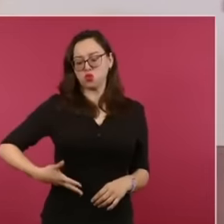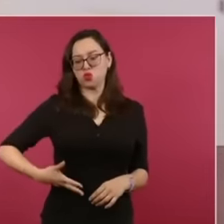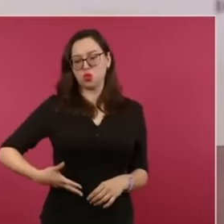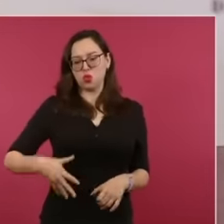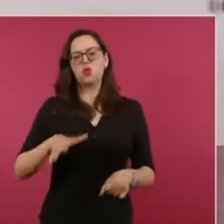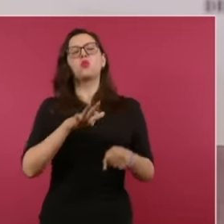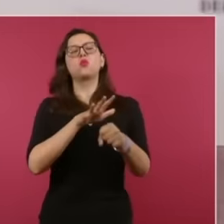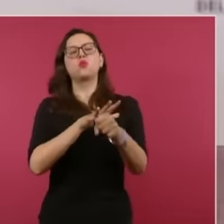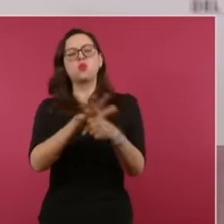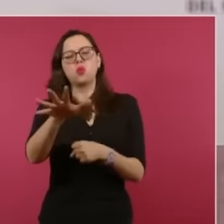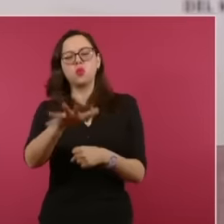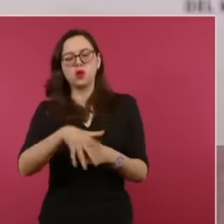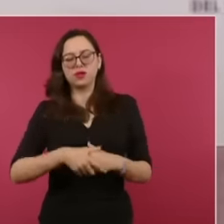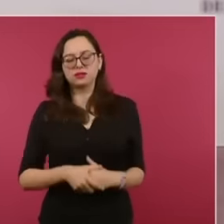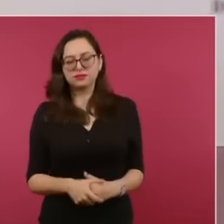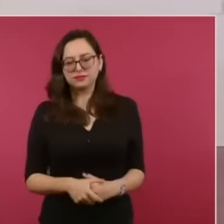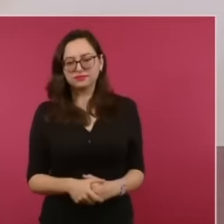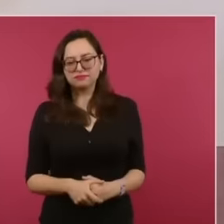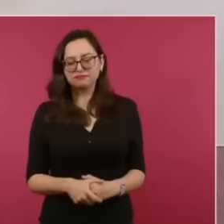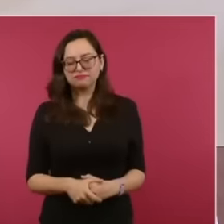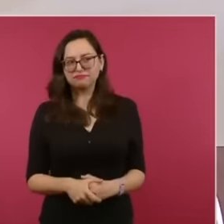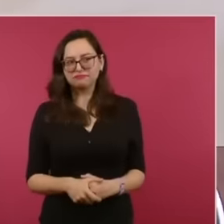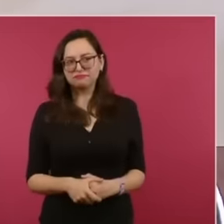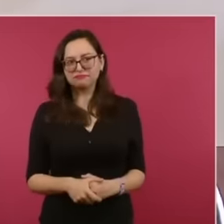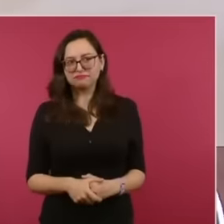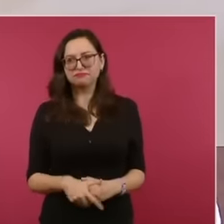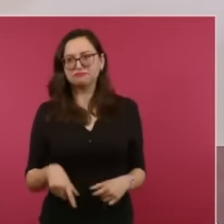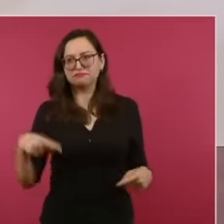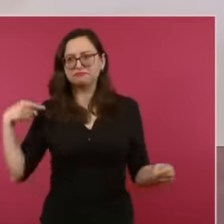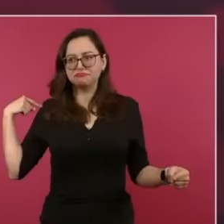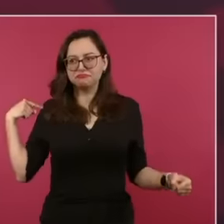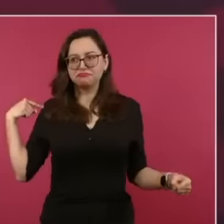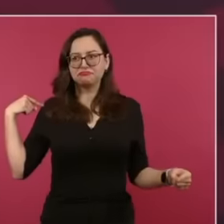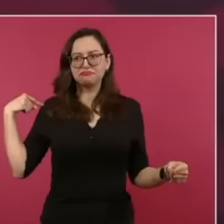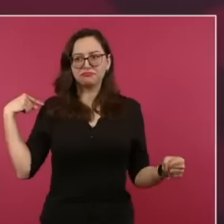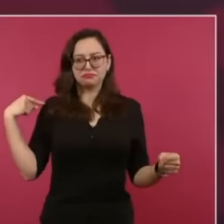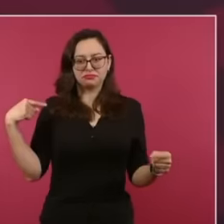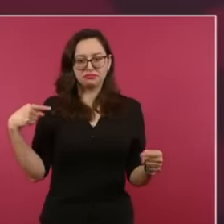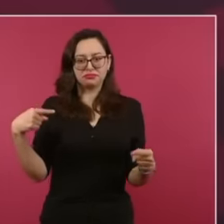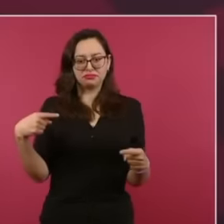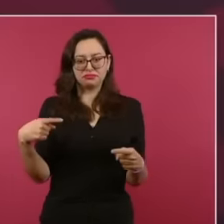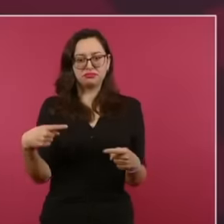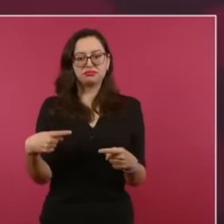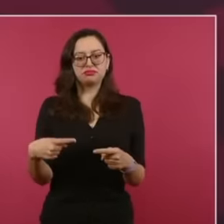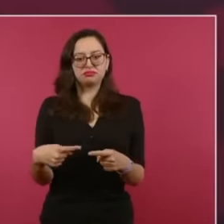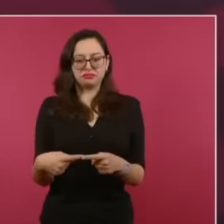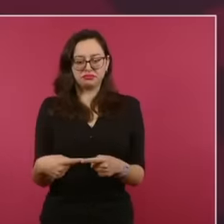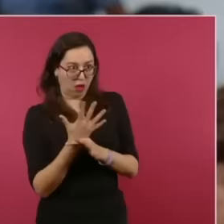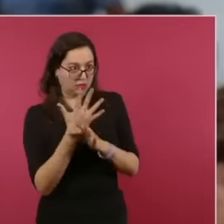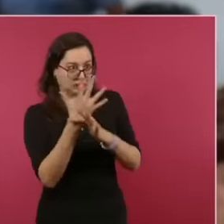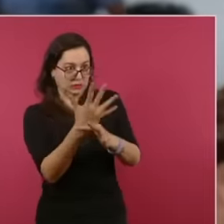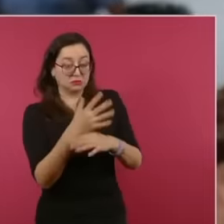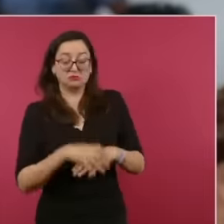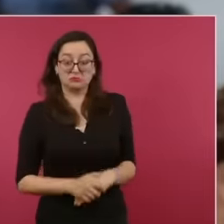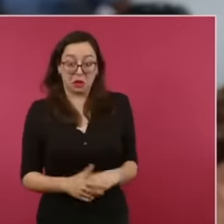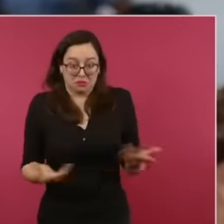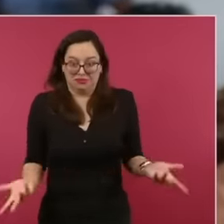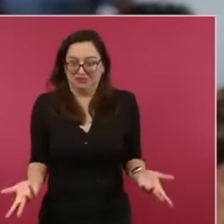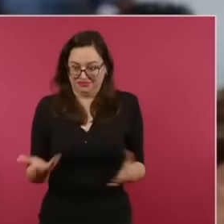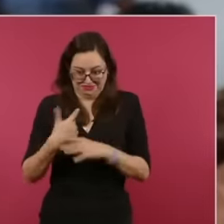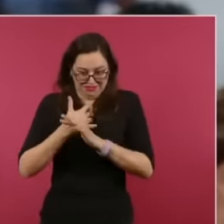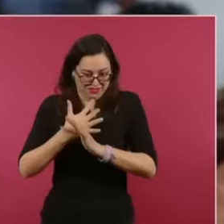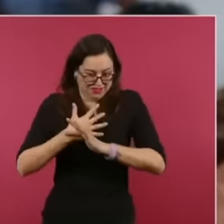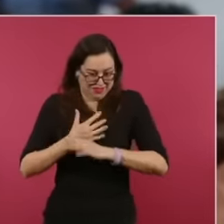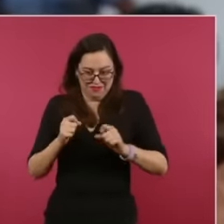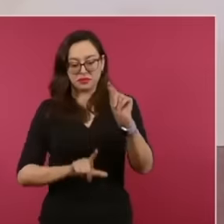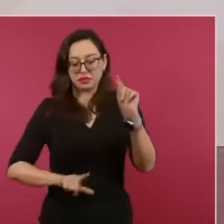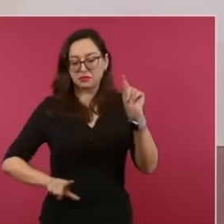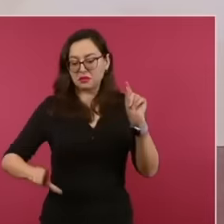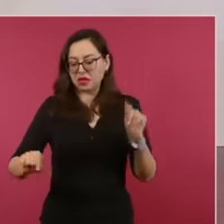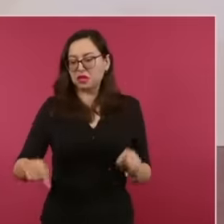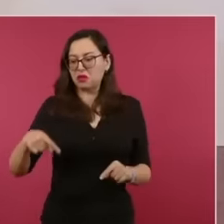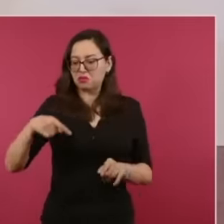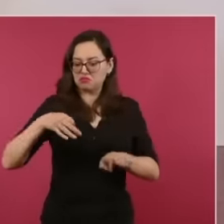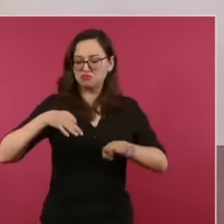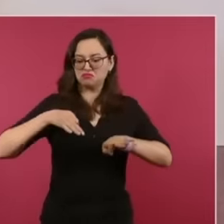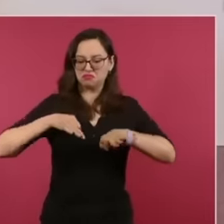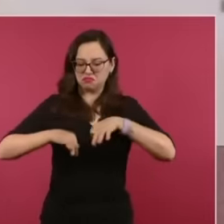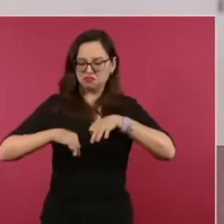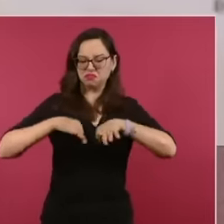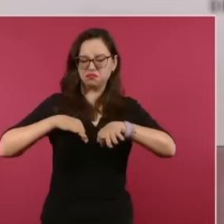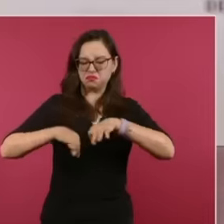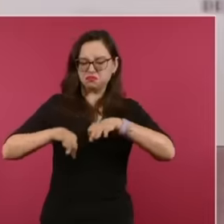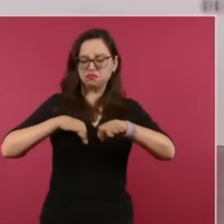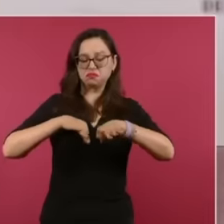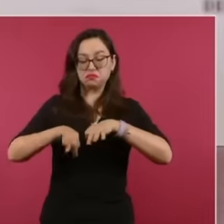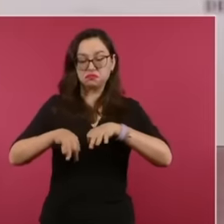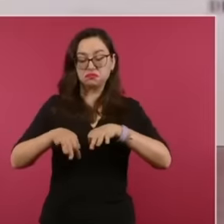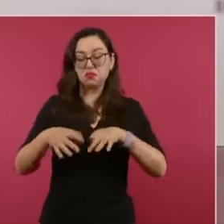participated and contributed alongside many Mexicans millions of women and men